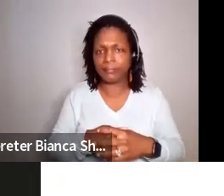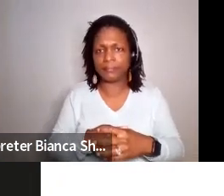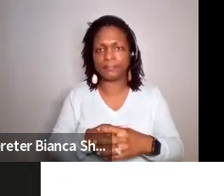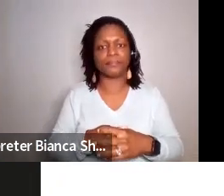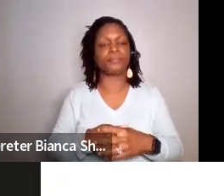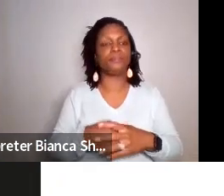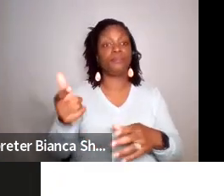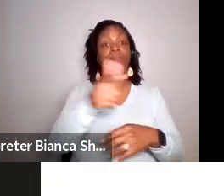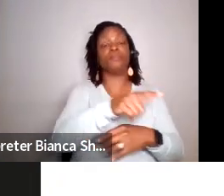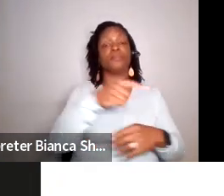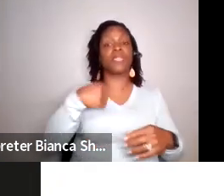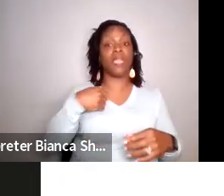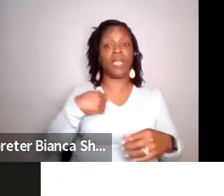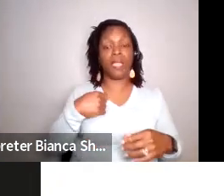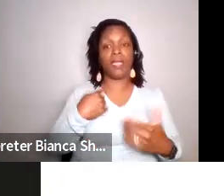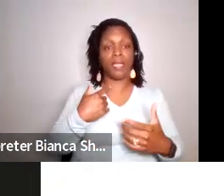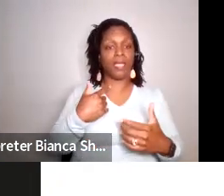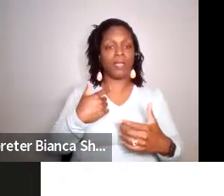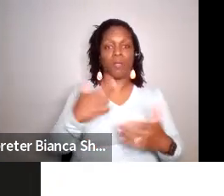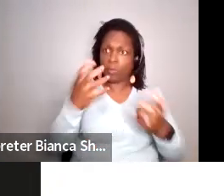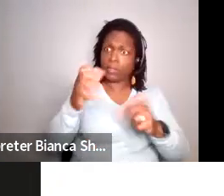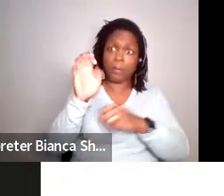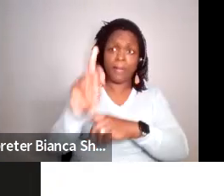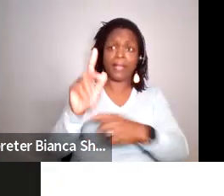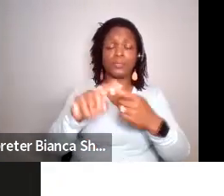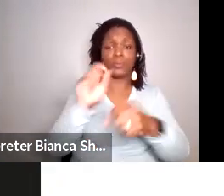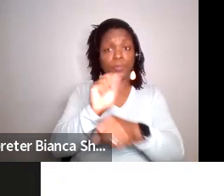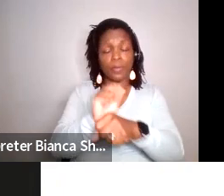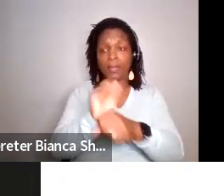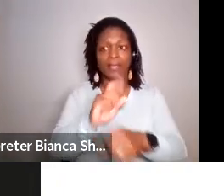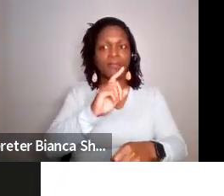And I was very unsure of how to go about that process.